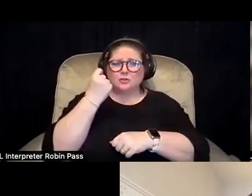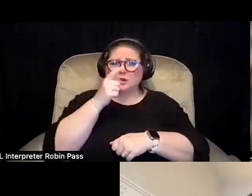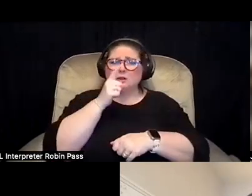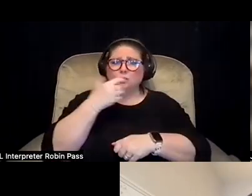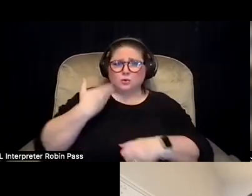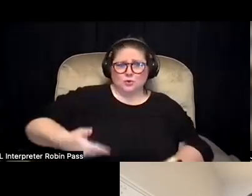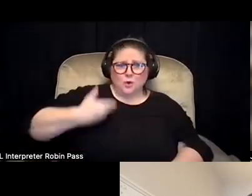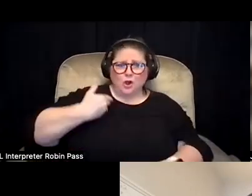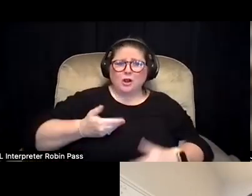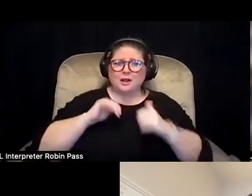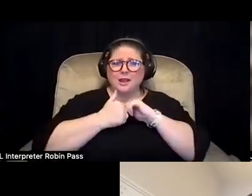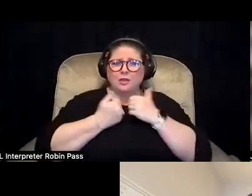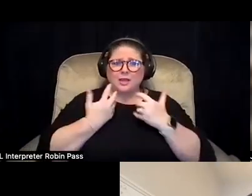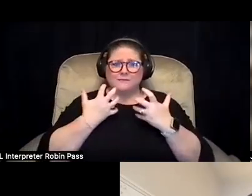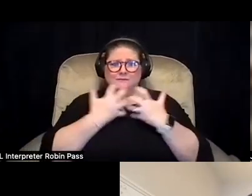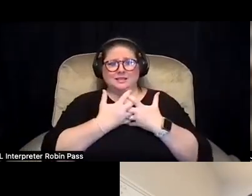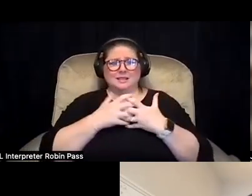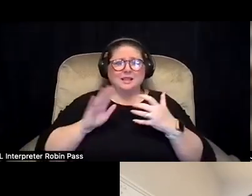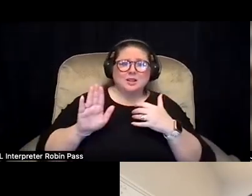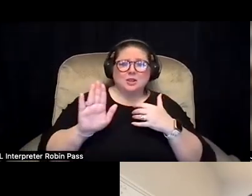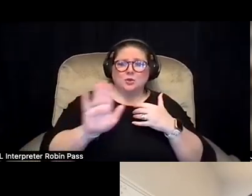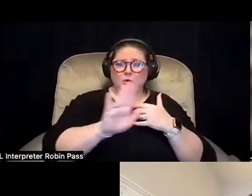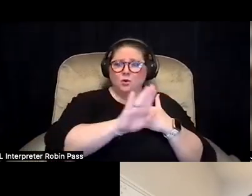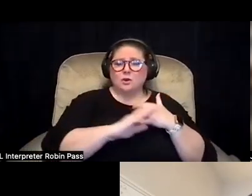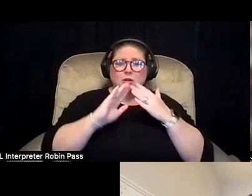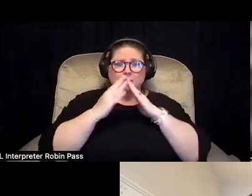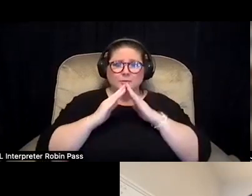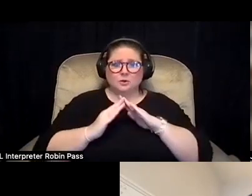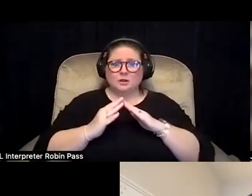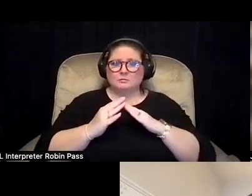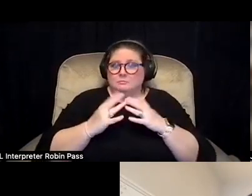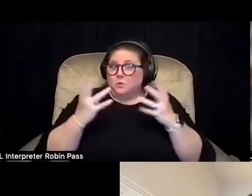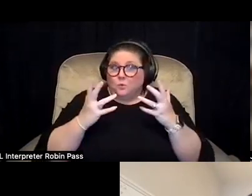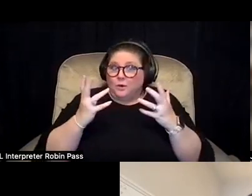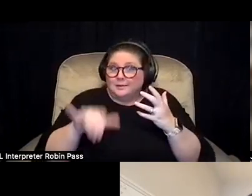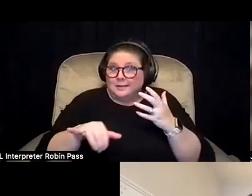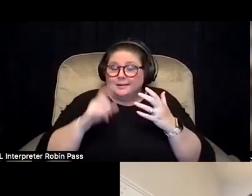community and then what is you know what is your community how can you identify it and how can you